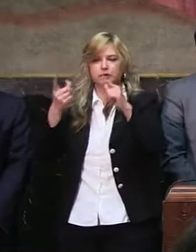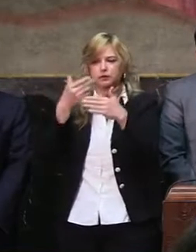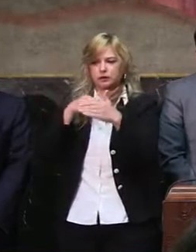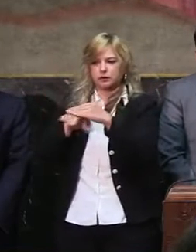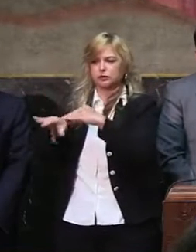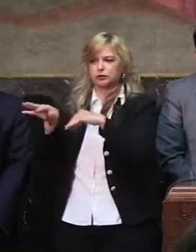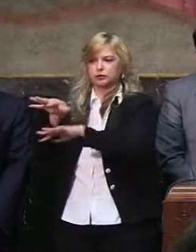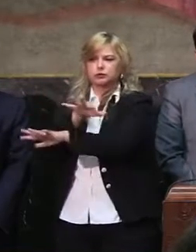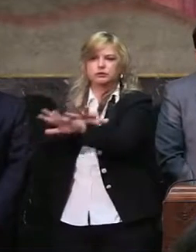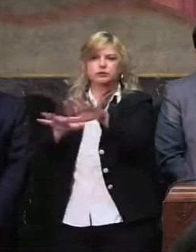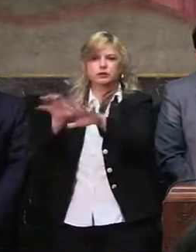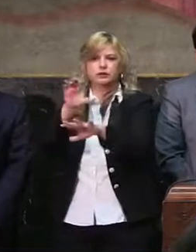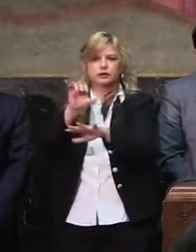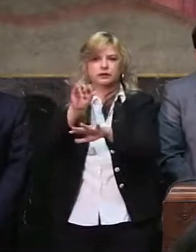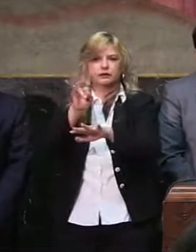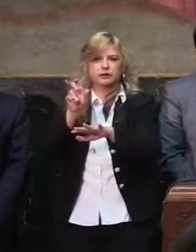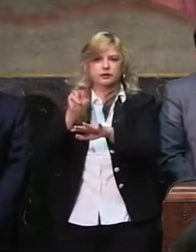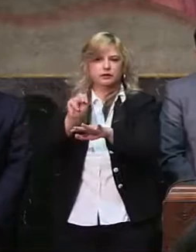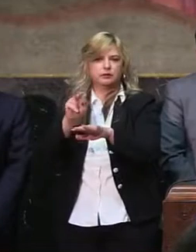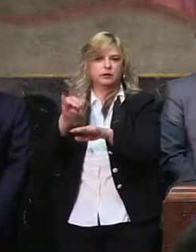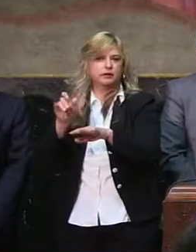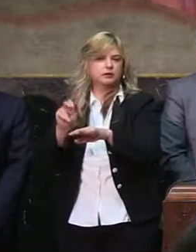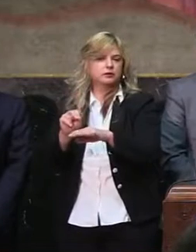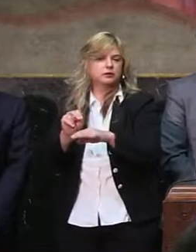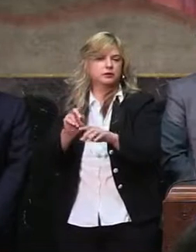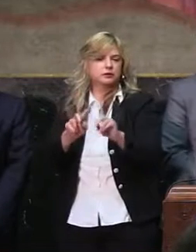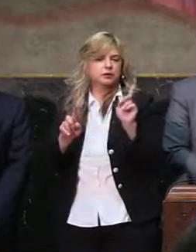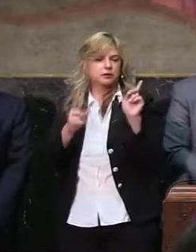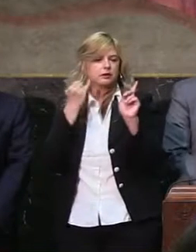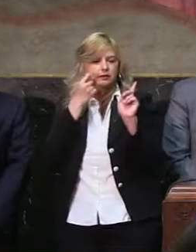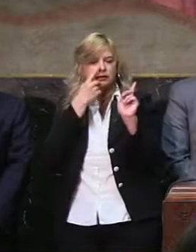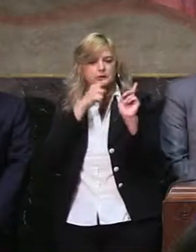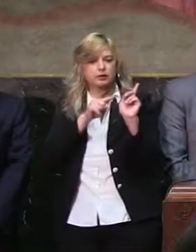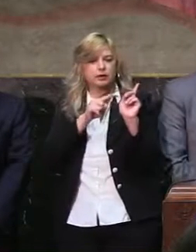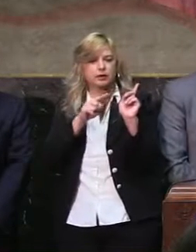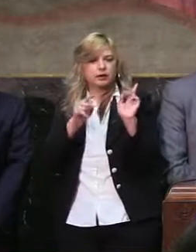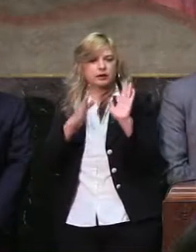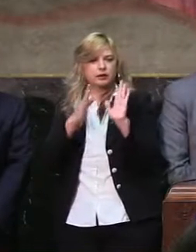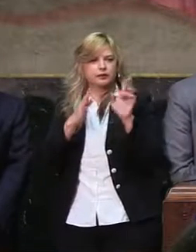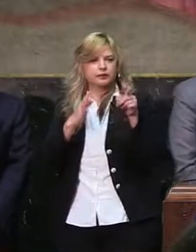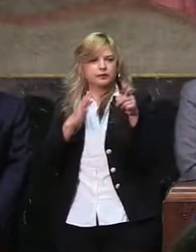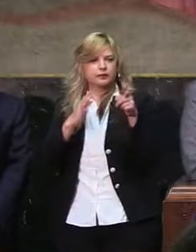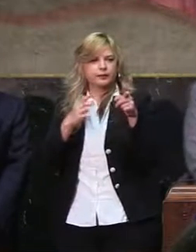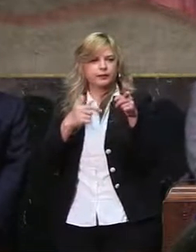the civilian population